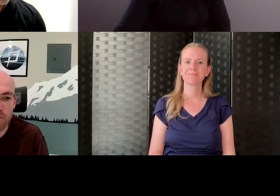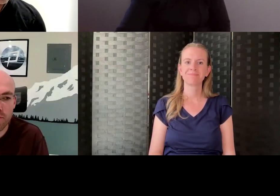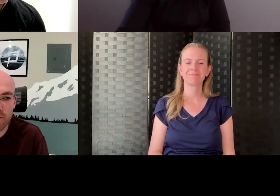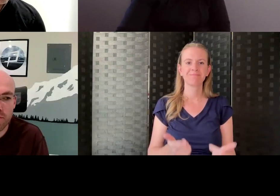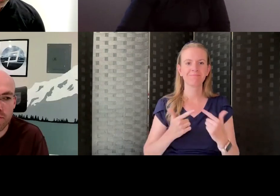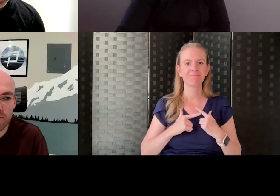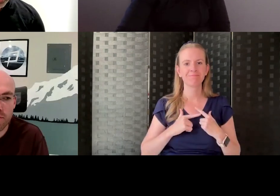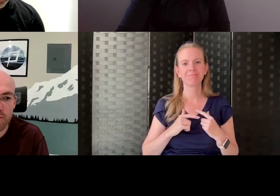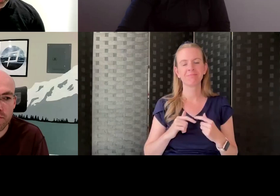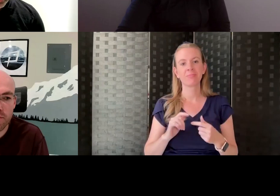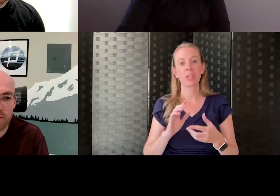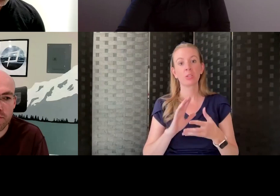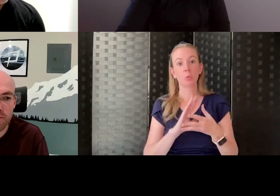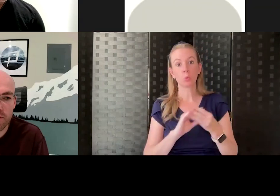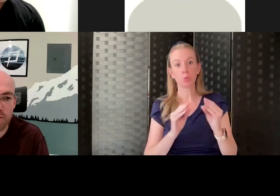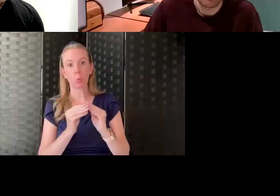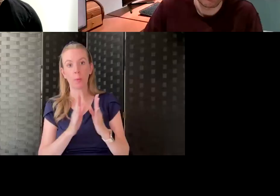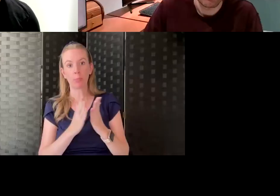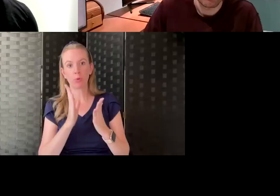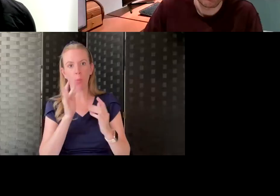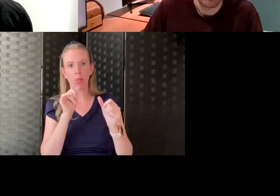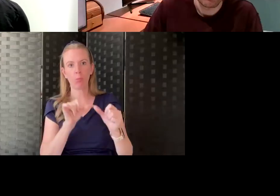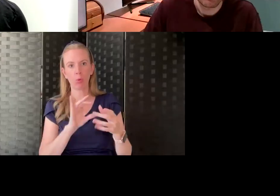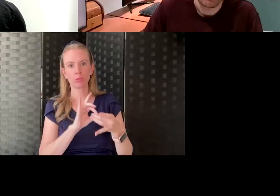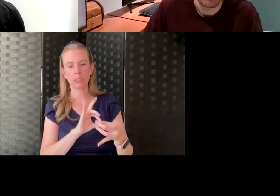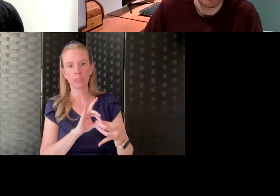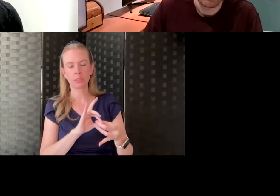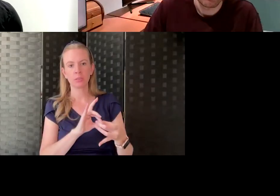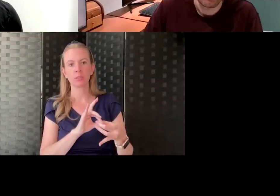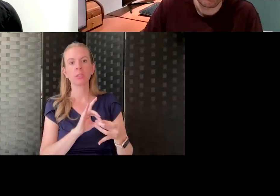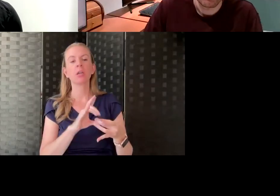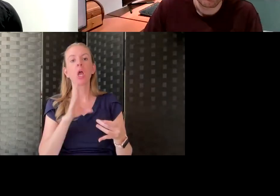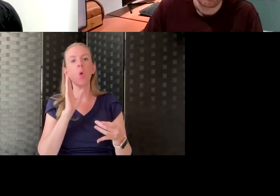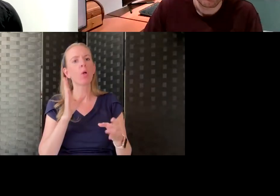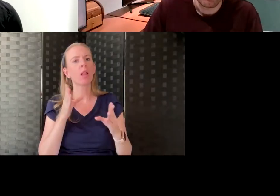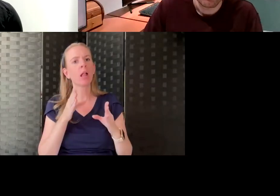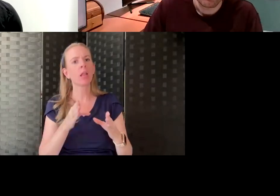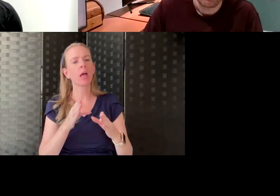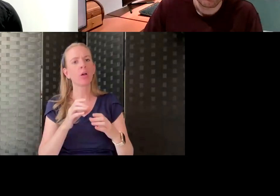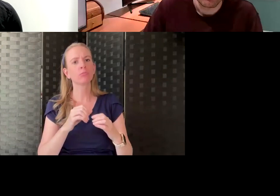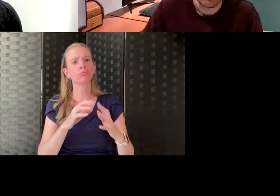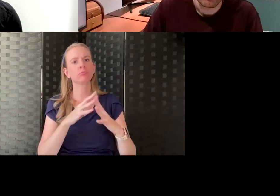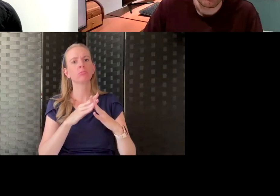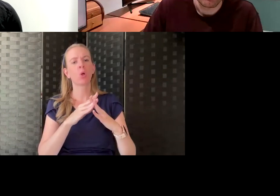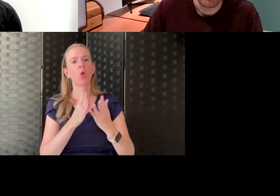post that link. Story book will allow you to build a component library really